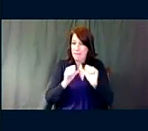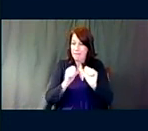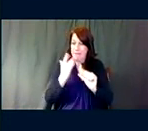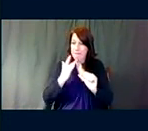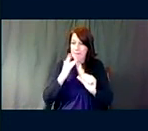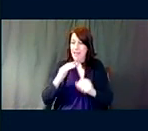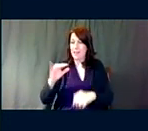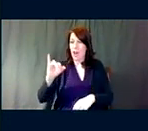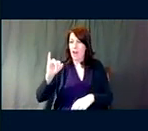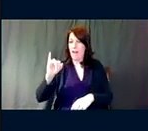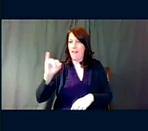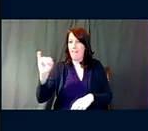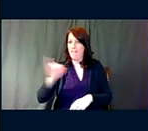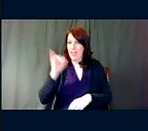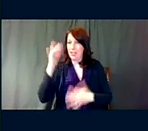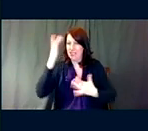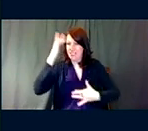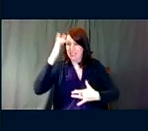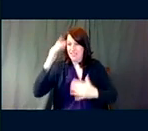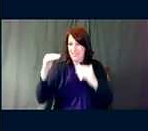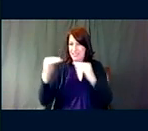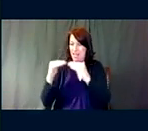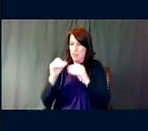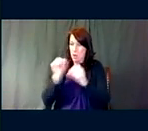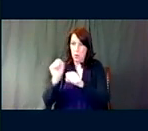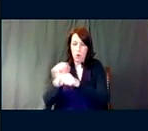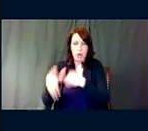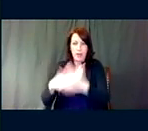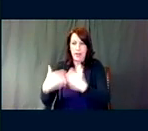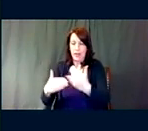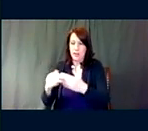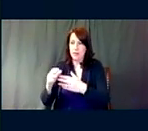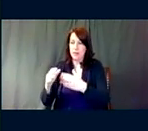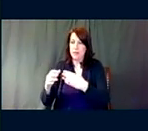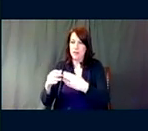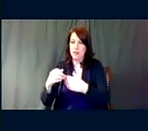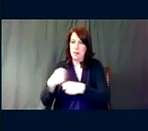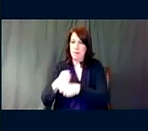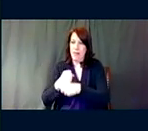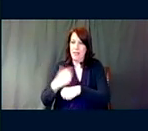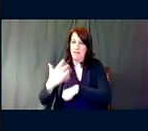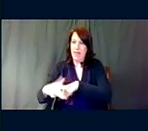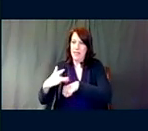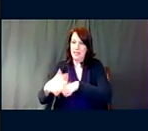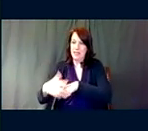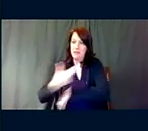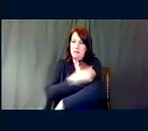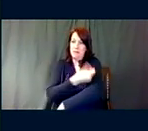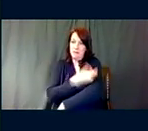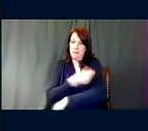IMPORTANT WE'RE STAYING SAFE AND INFECTIOUS DISEASE COLLEAGUES WORK FURIOUSLY TO GET US CLOSE